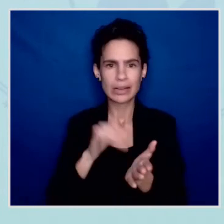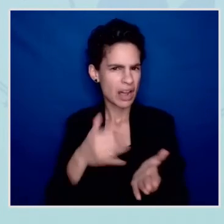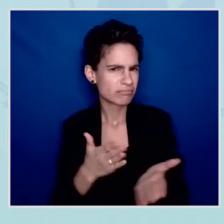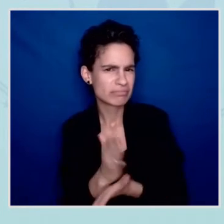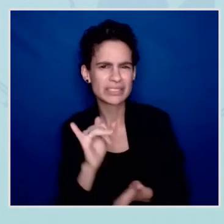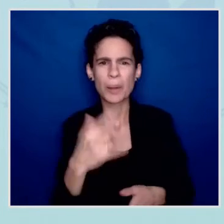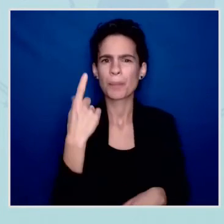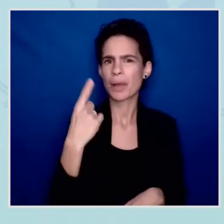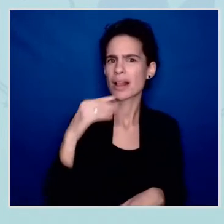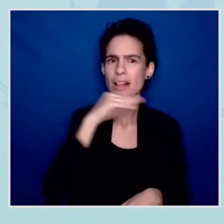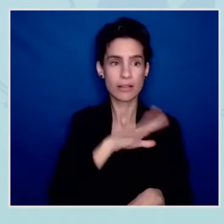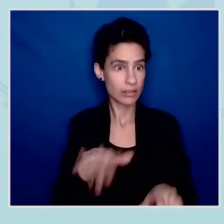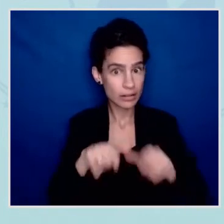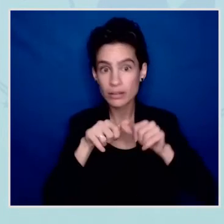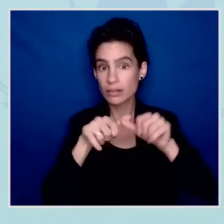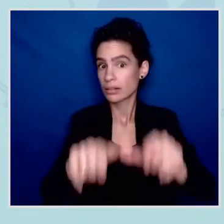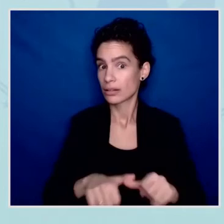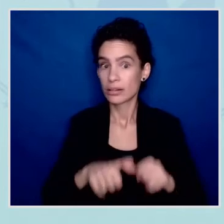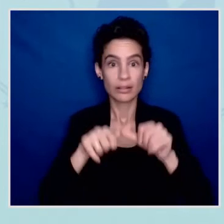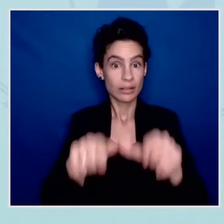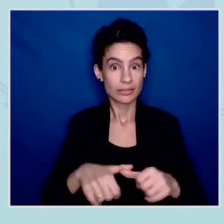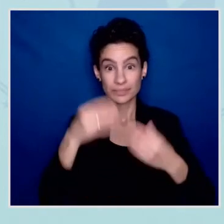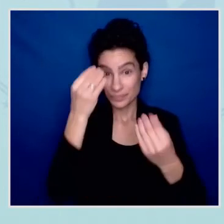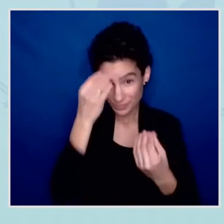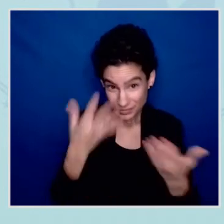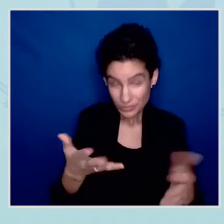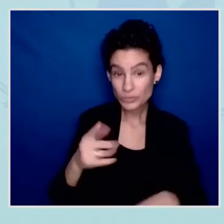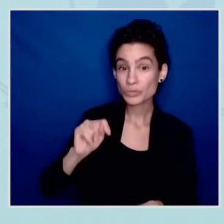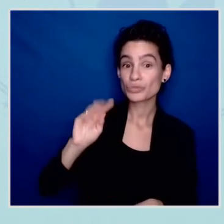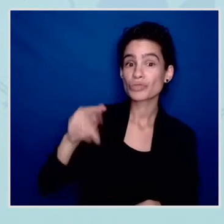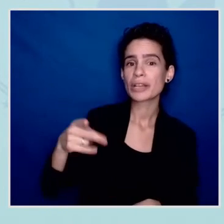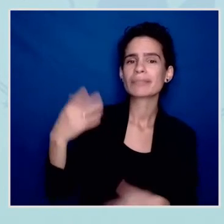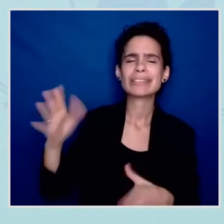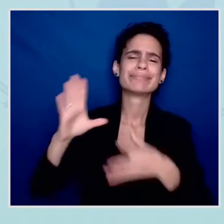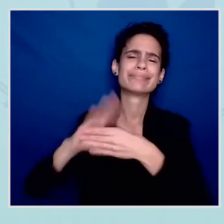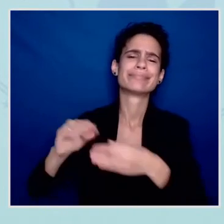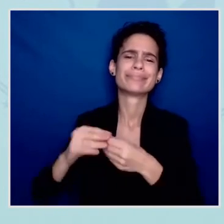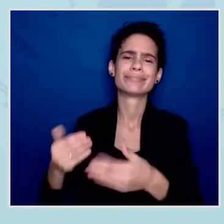PEOPLE KNOW, IT'S ONE THING FOR